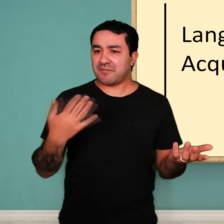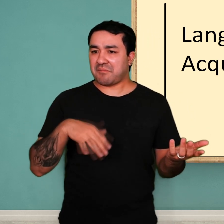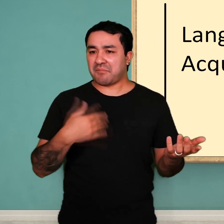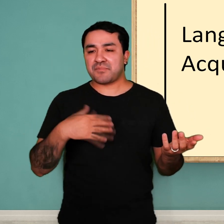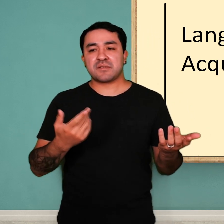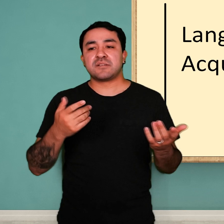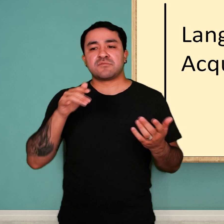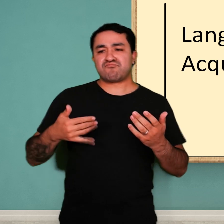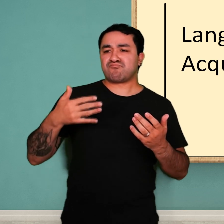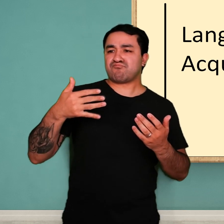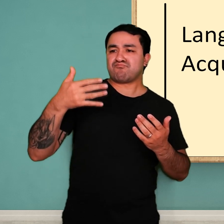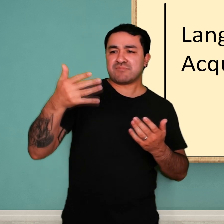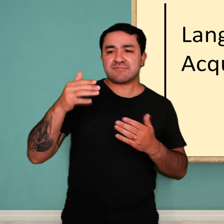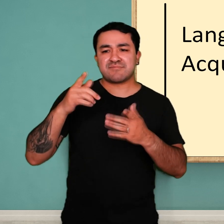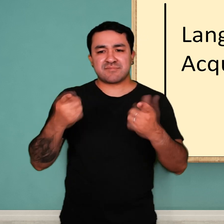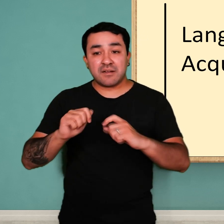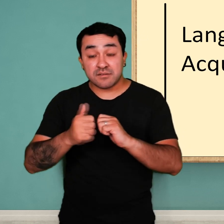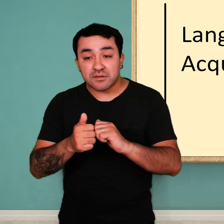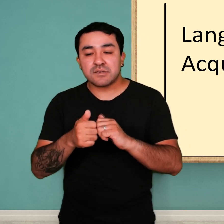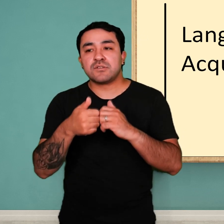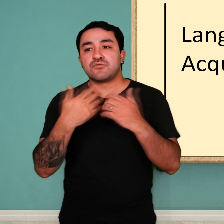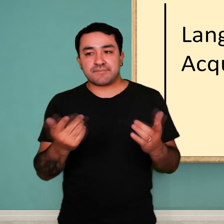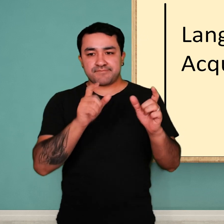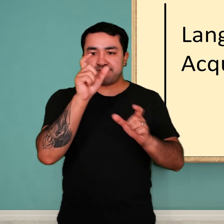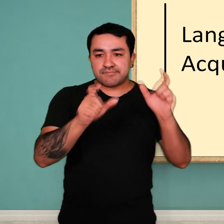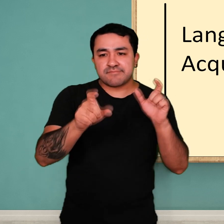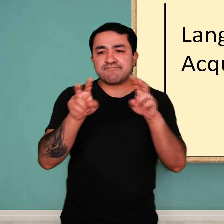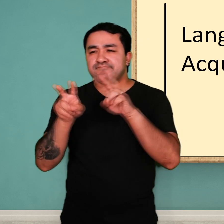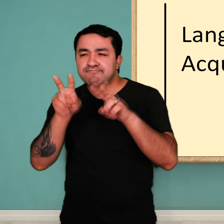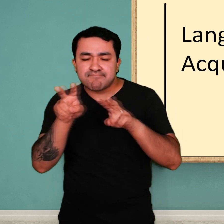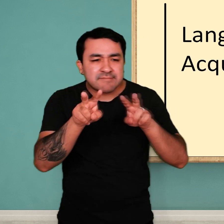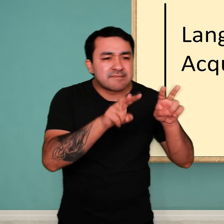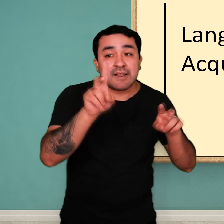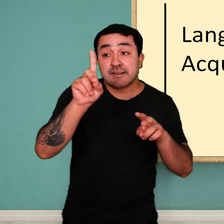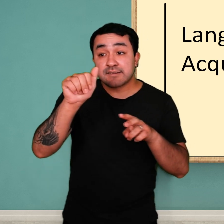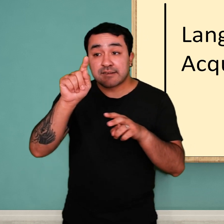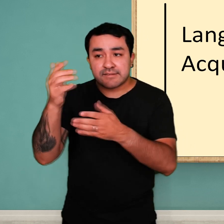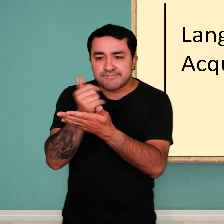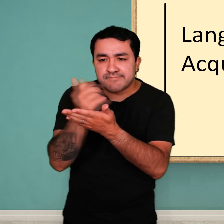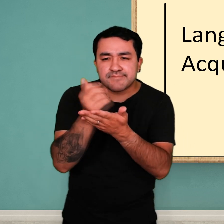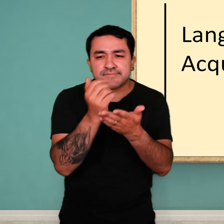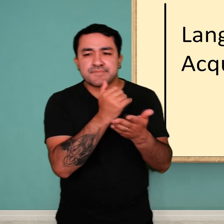So how does this happen? Well, there are a few different theories on how this happens,